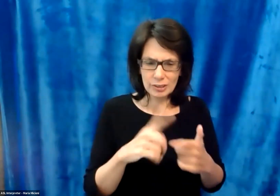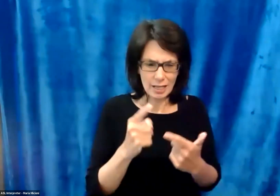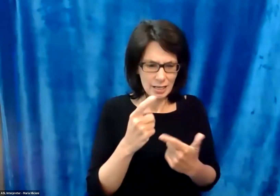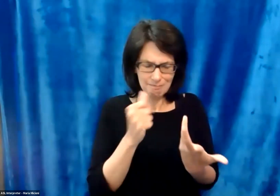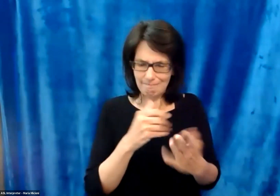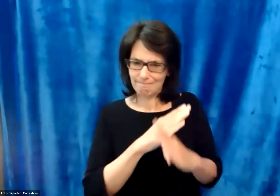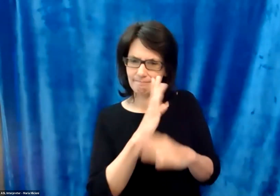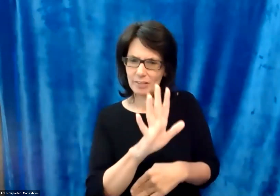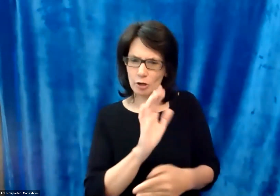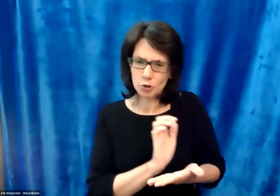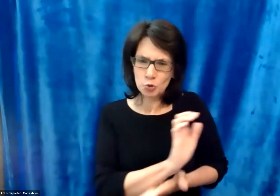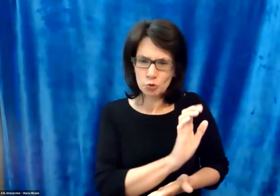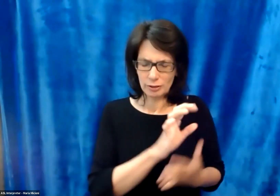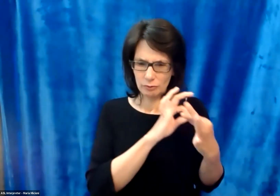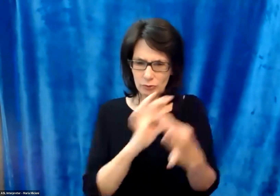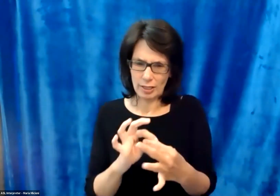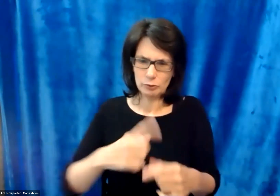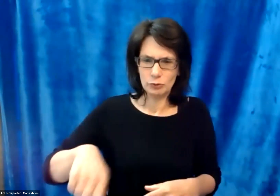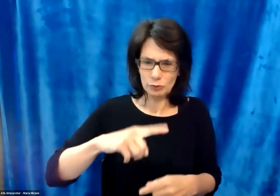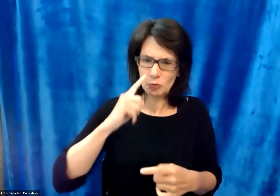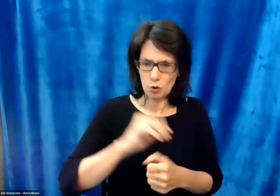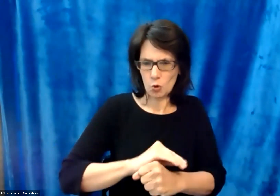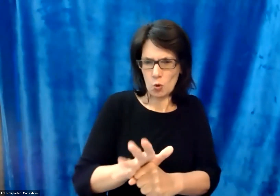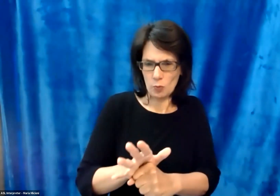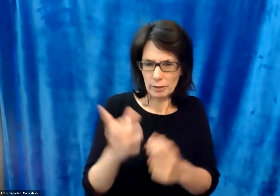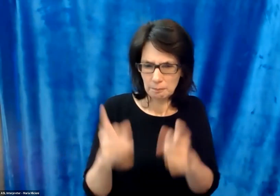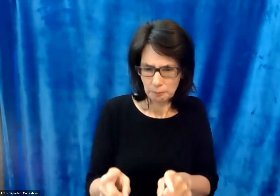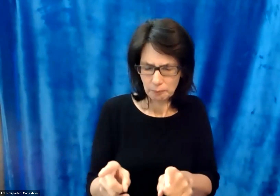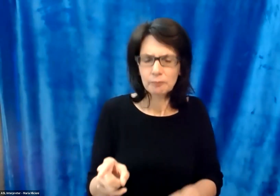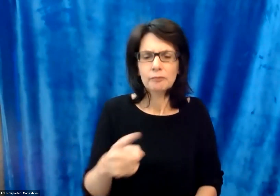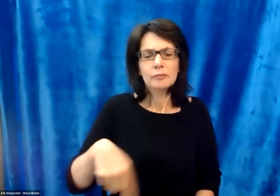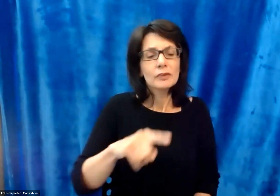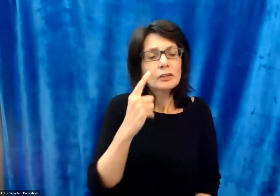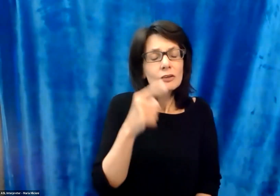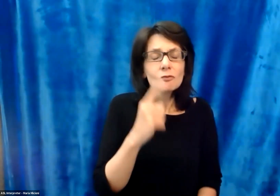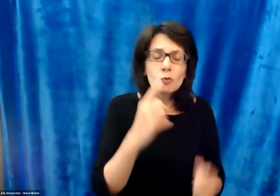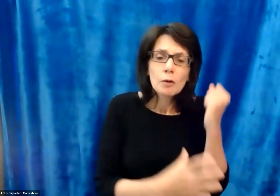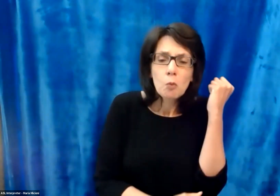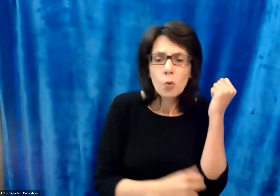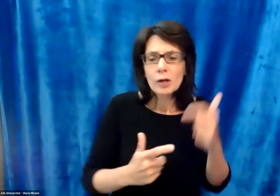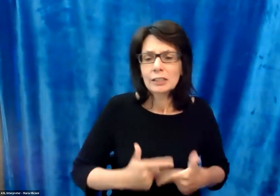Norway/Camilla Helgo Fossberg: Just, such as those living in remote areas, the poor linguistic minorities and also learners with disabilities.